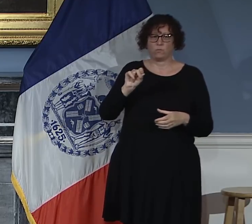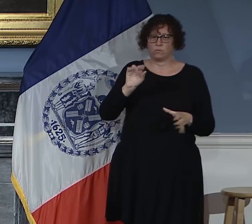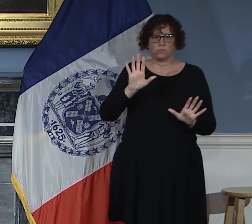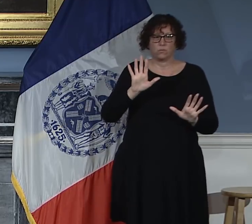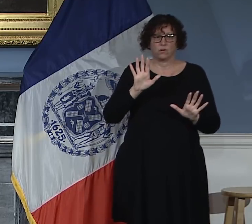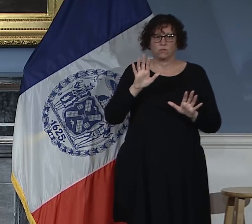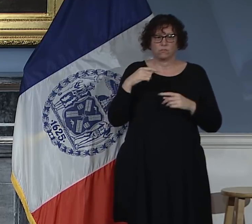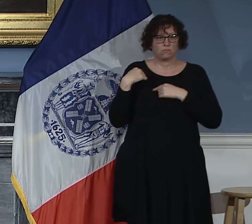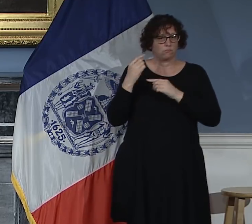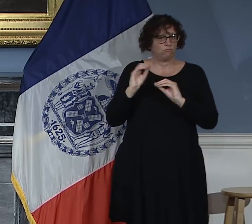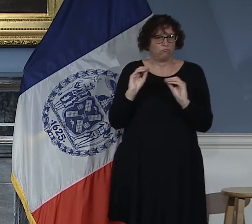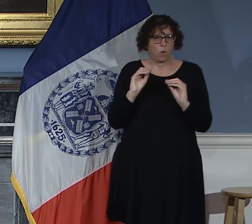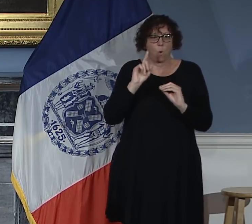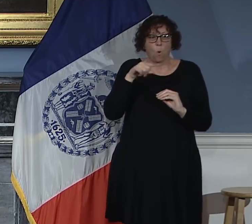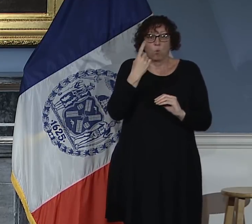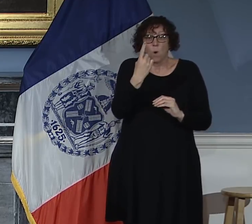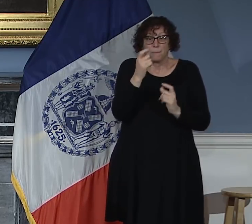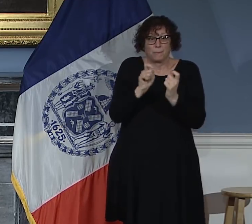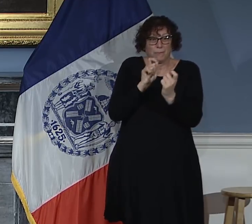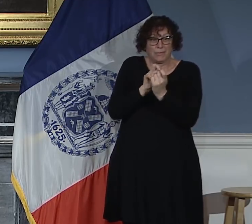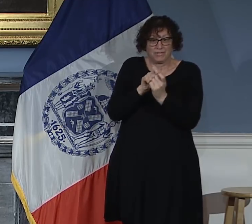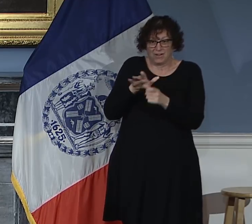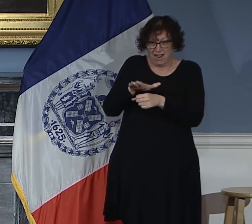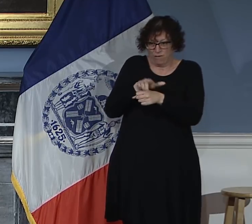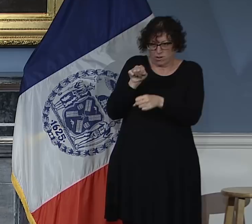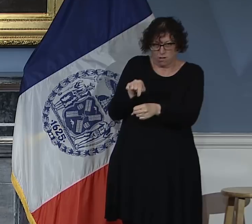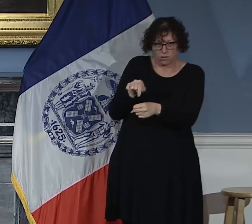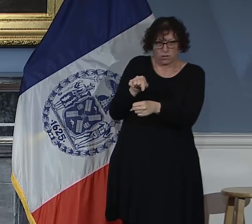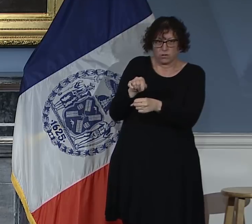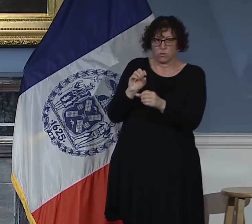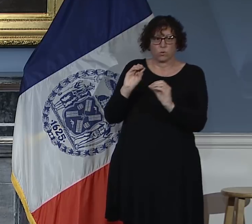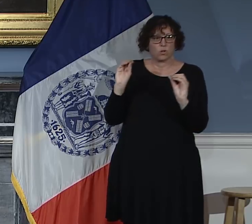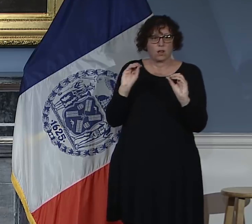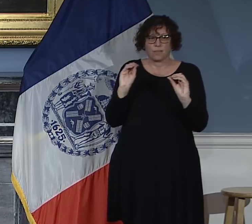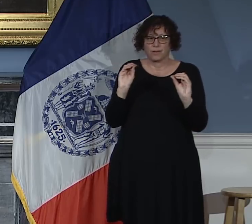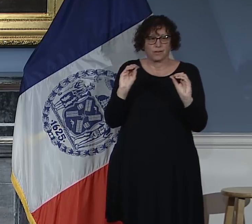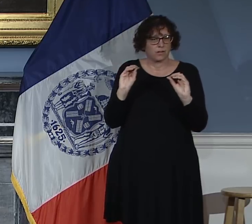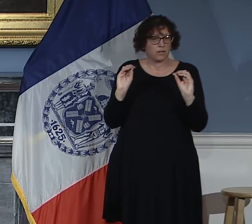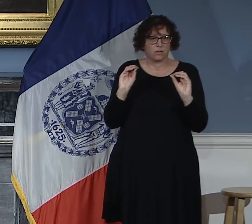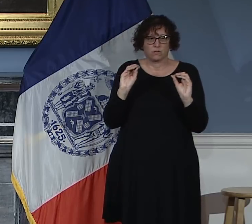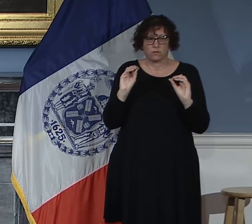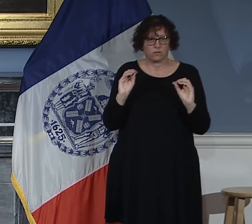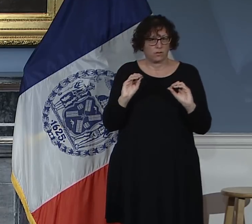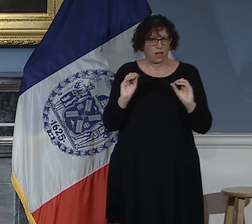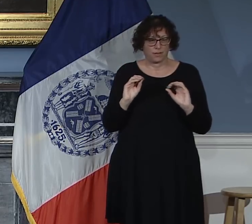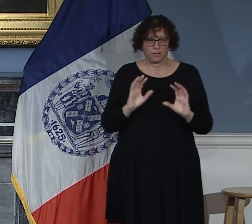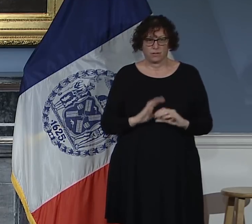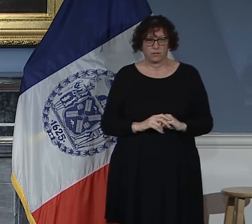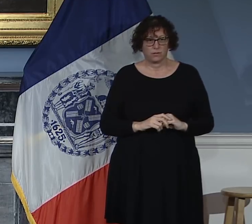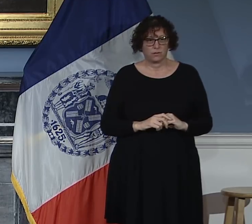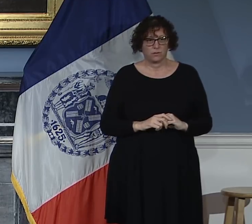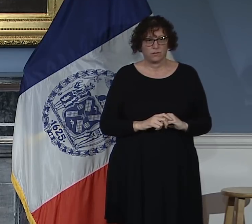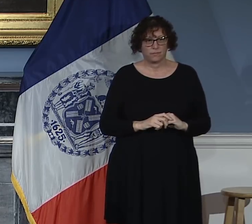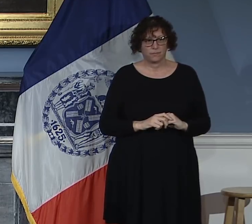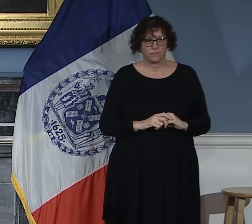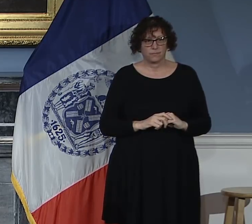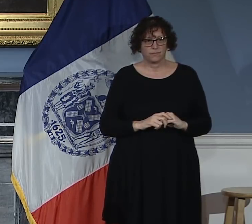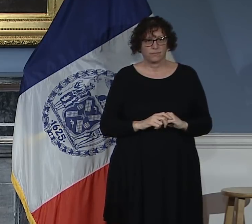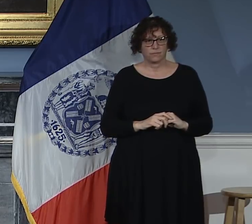WE CAN SAY THE COMMISSIONER AND I BOTH WOULD BE QUICK TO INDICATE IF WE THOUGHT SOEMPLCEA ASW GOING THROUGH AN EXTRAORDINARY SIUATTI.ON